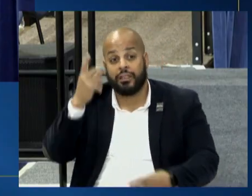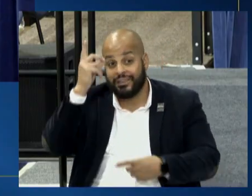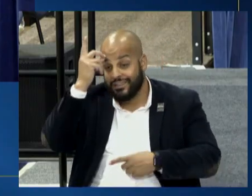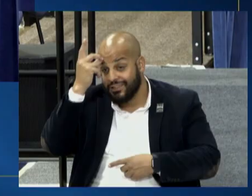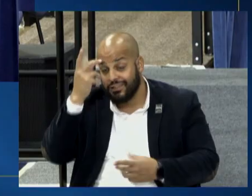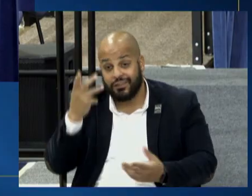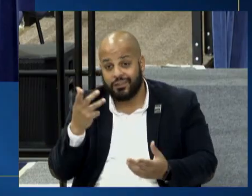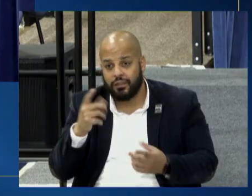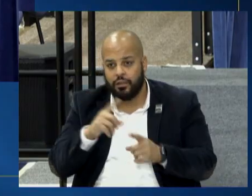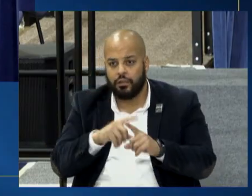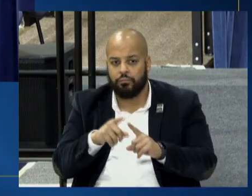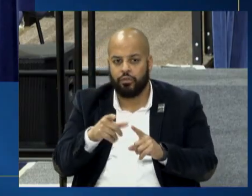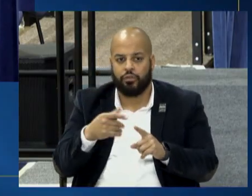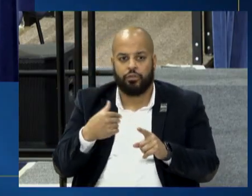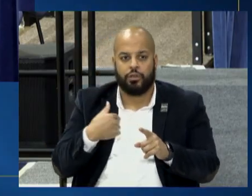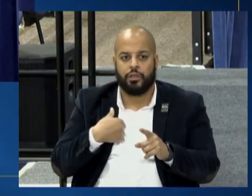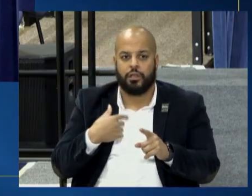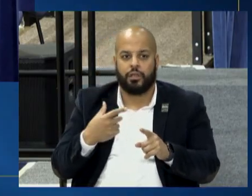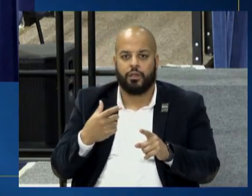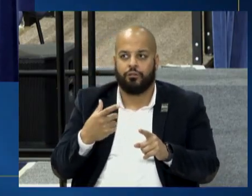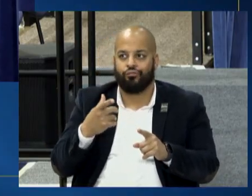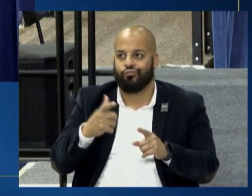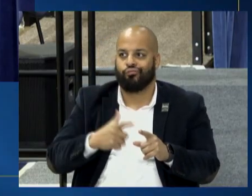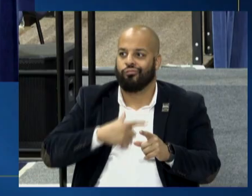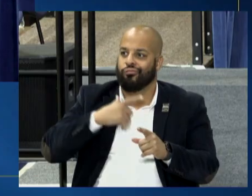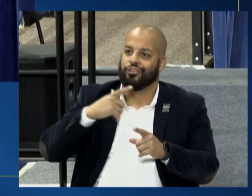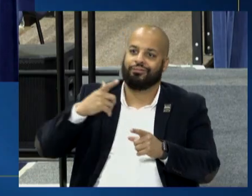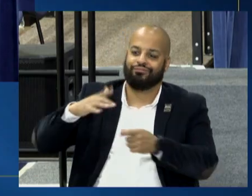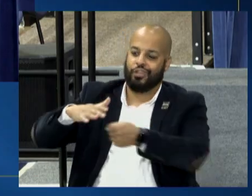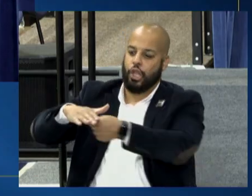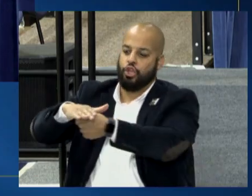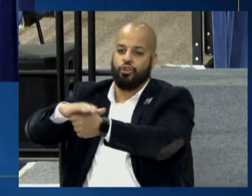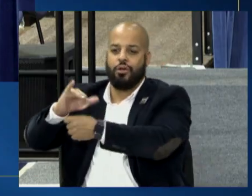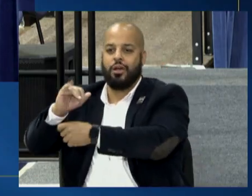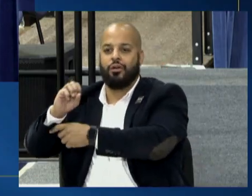but you happen to live in, you know, rural Iowa or, you know, Southeast Missouri.